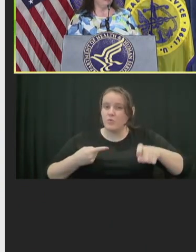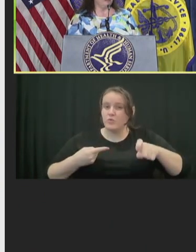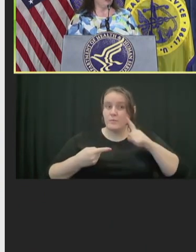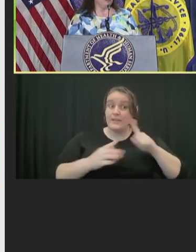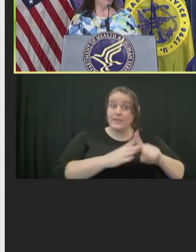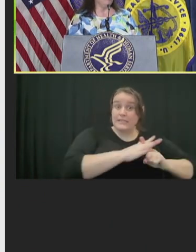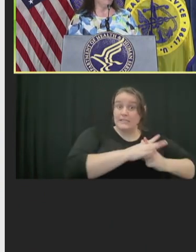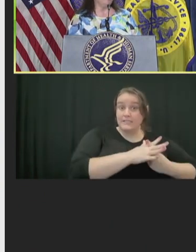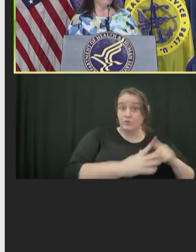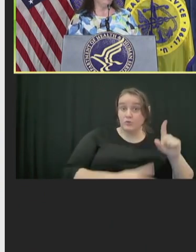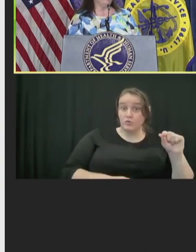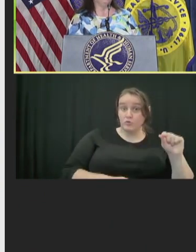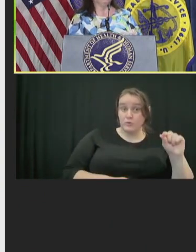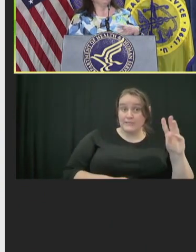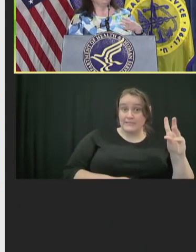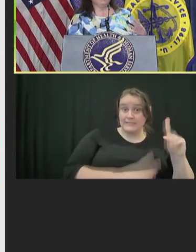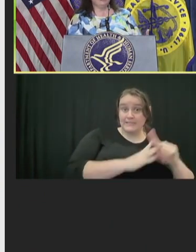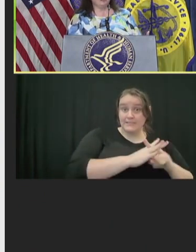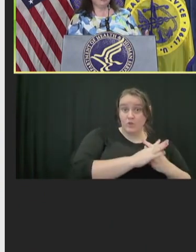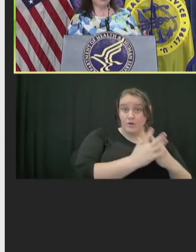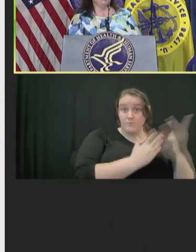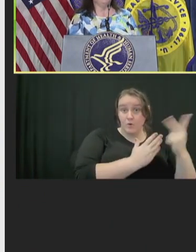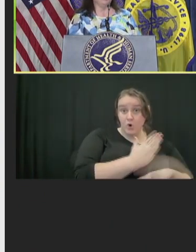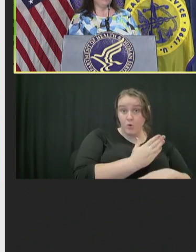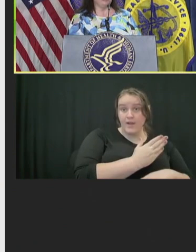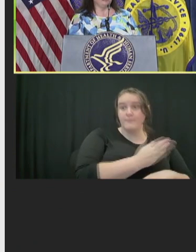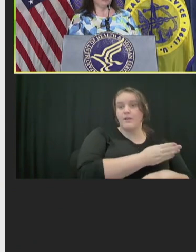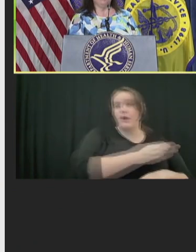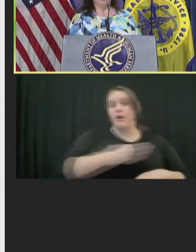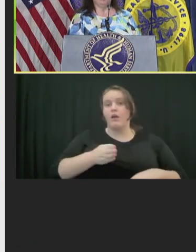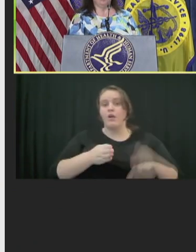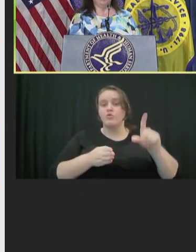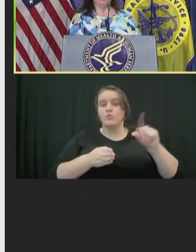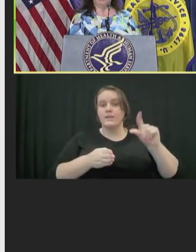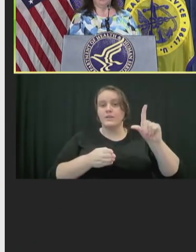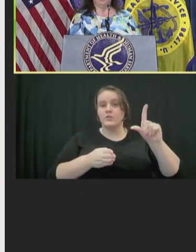during COVID, and we were so busy during COVID, we haven't had time to do a proper evaluation.